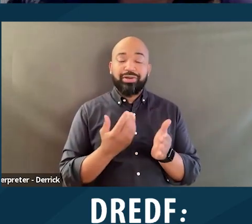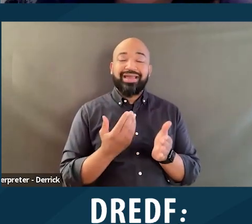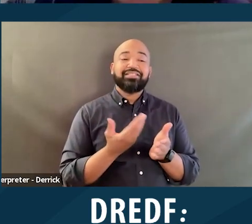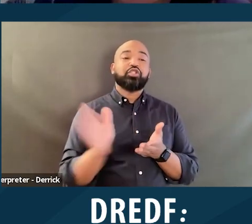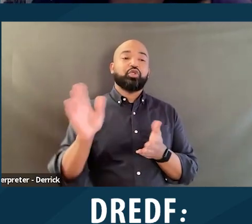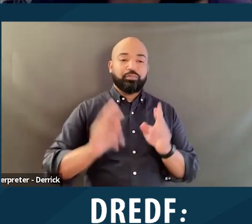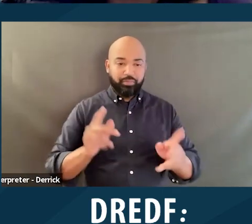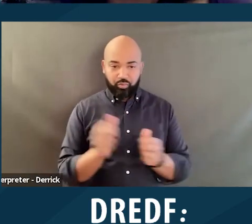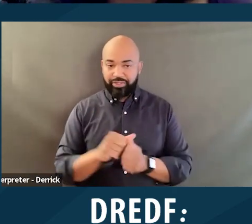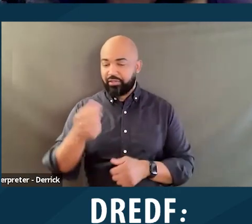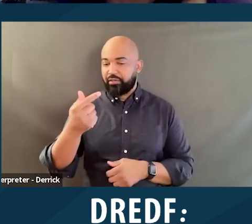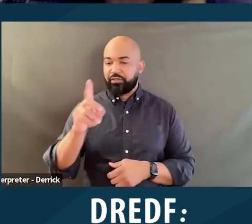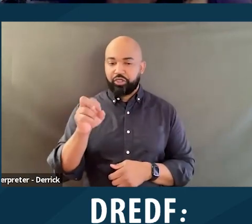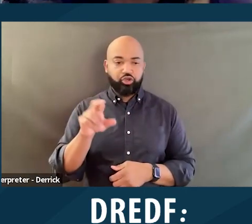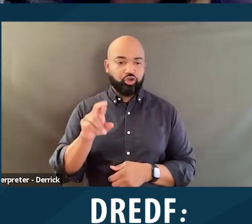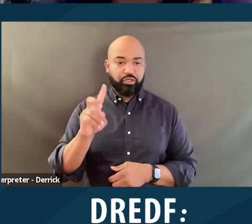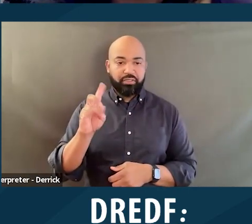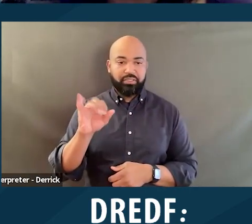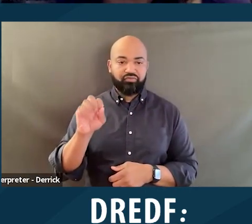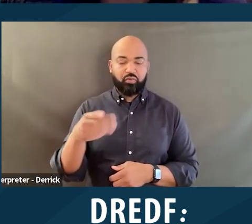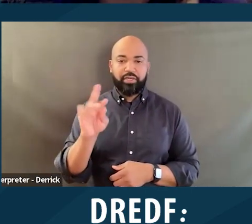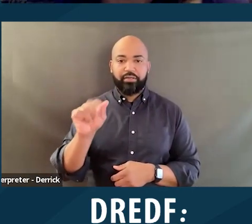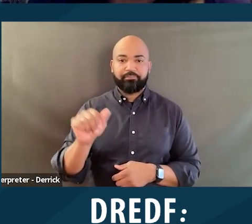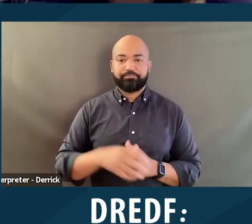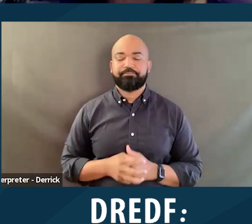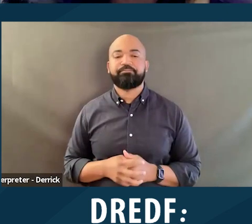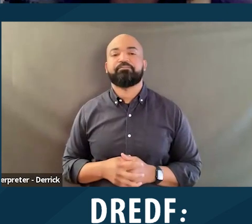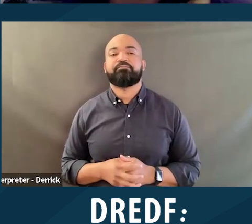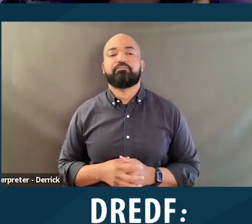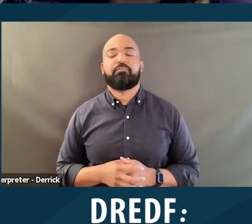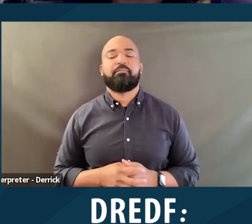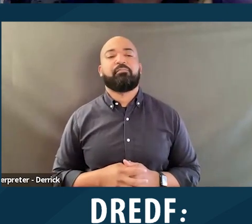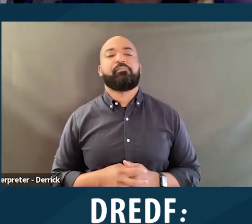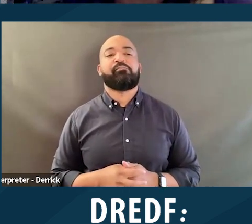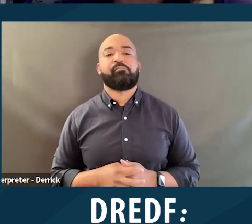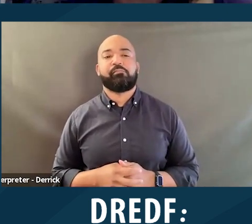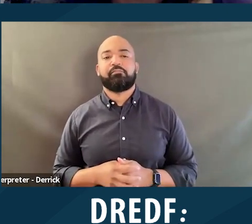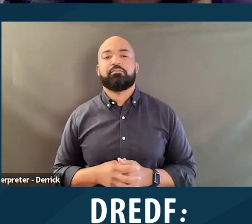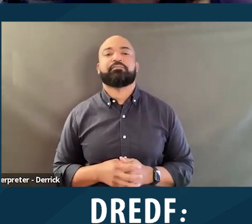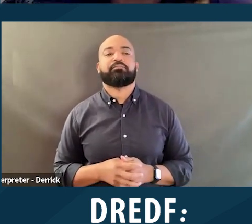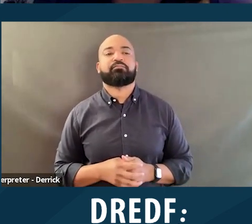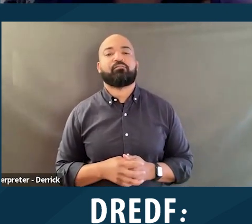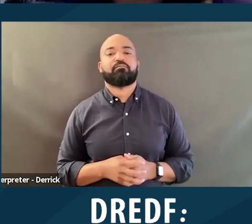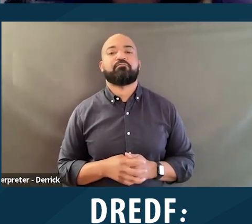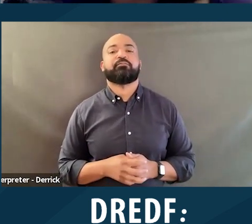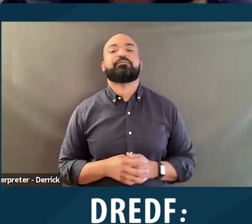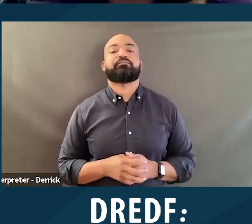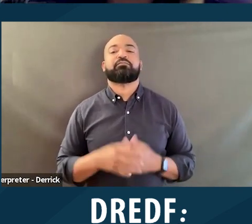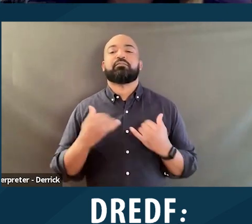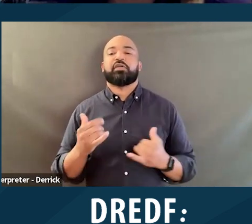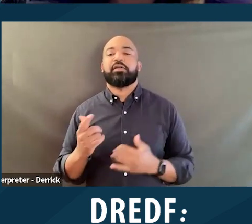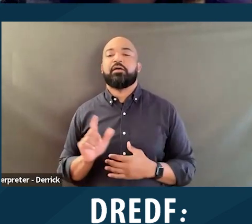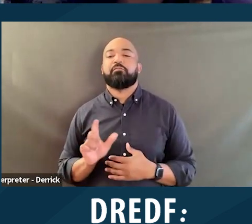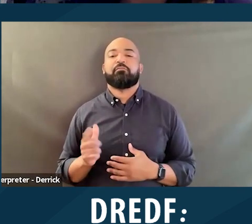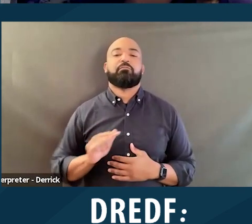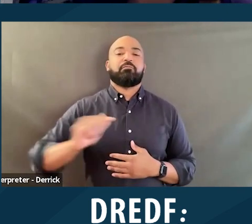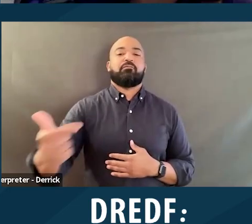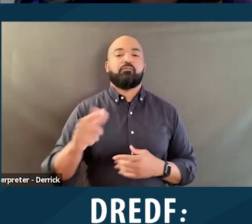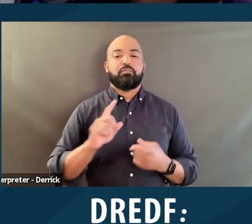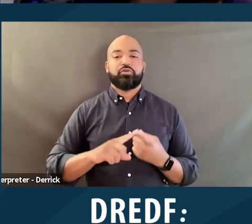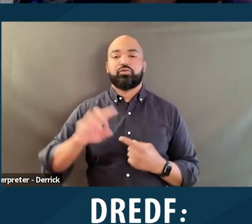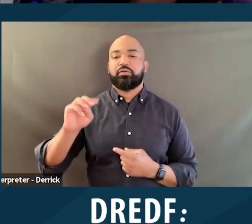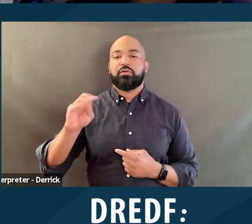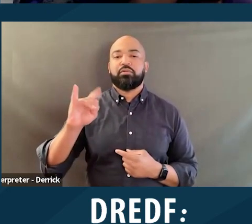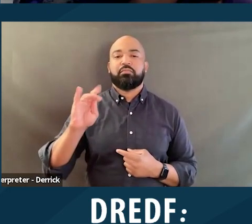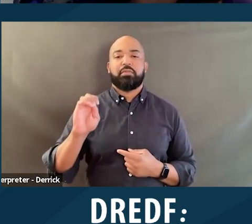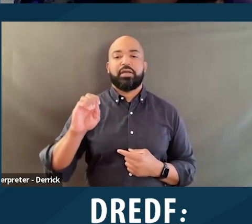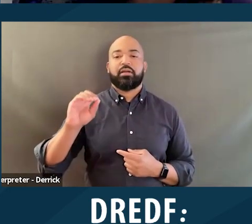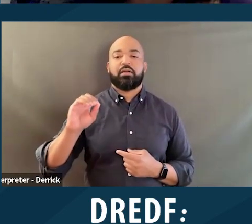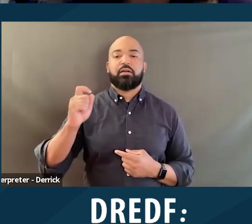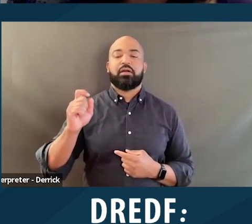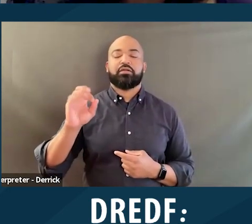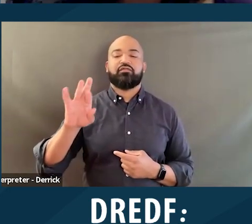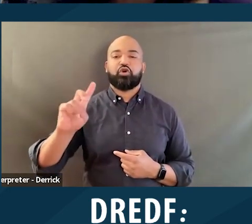HHS publishing this proposed rule to exclude people with gender dysphoria." Next slide.